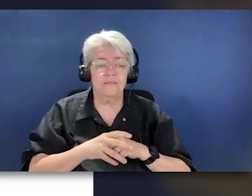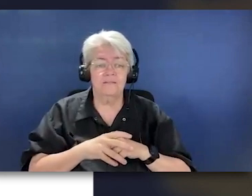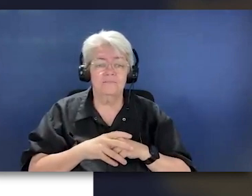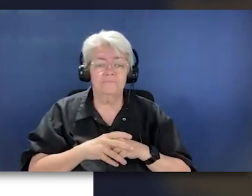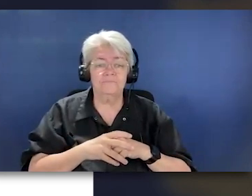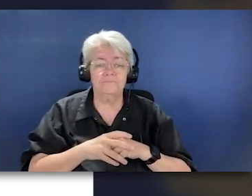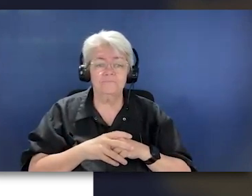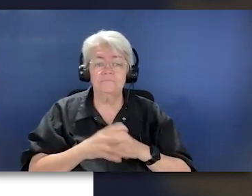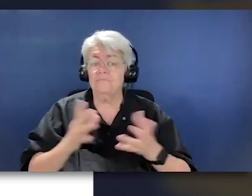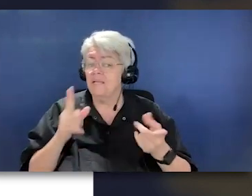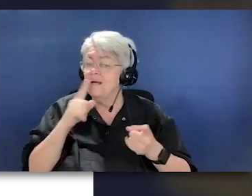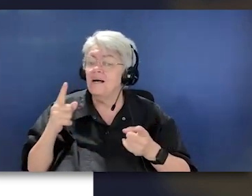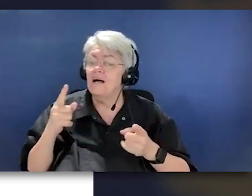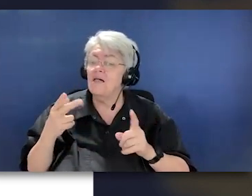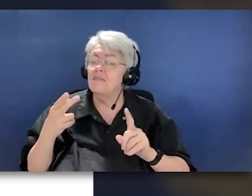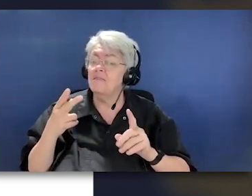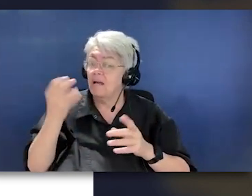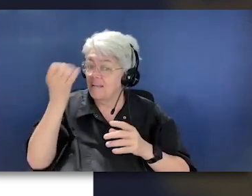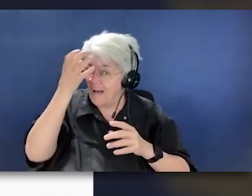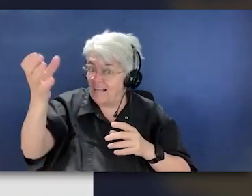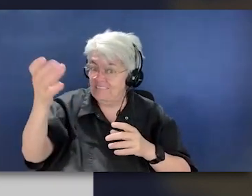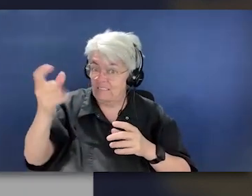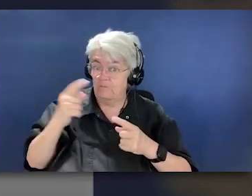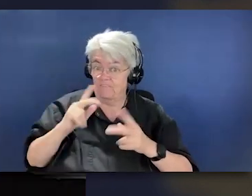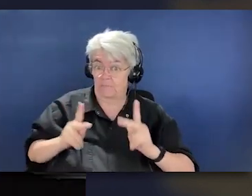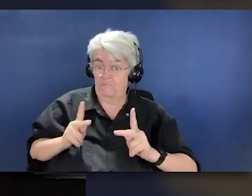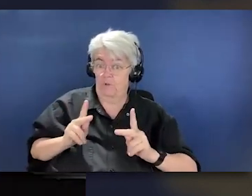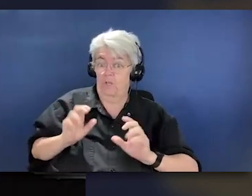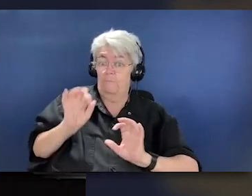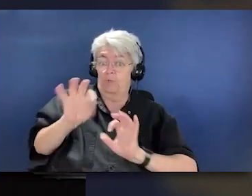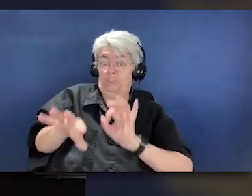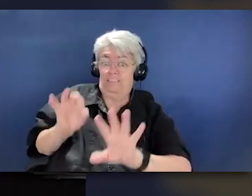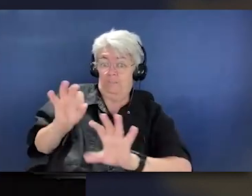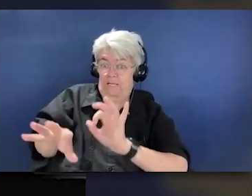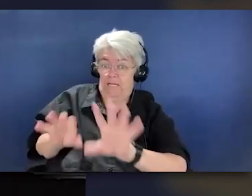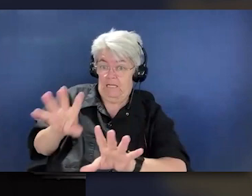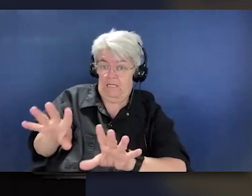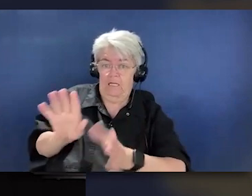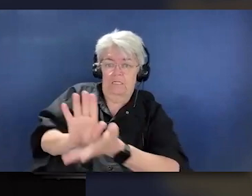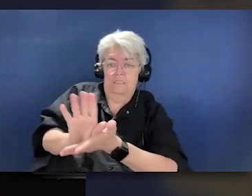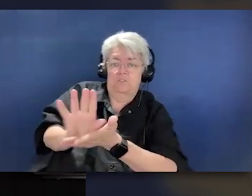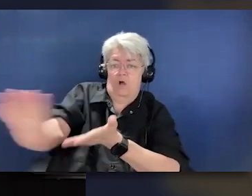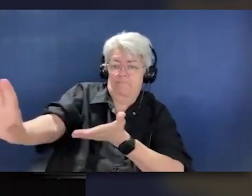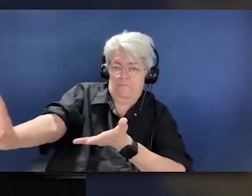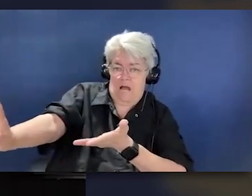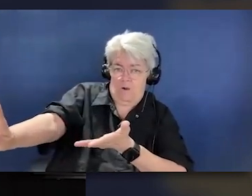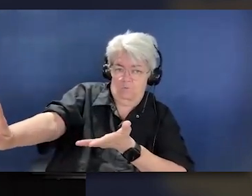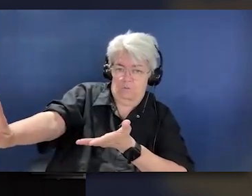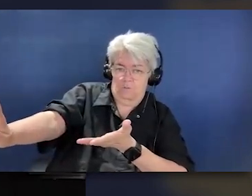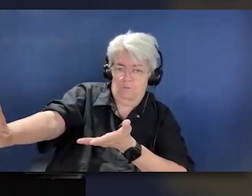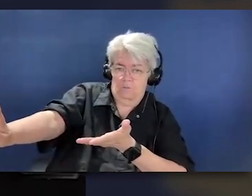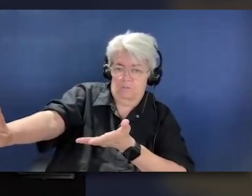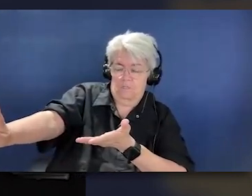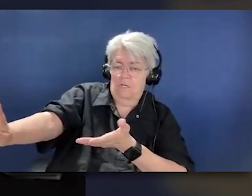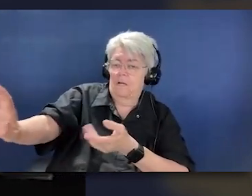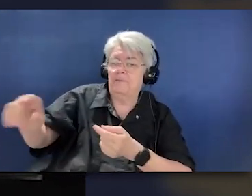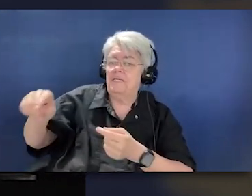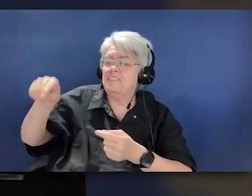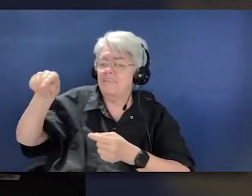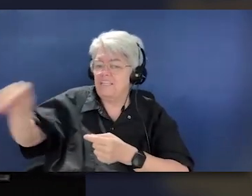the participatory is getting shoved to the side because it is not nearly as profitable for